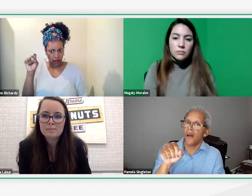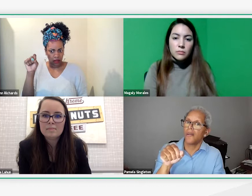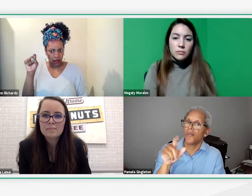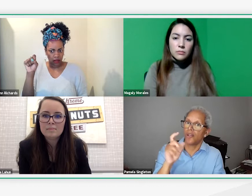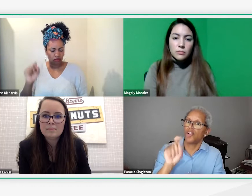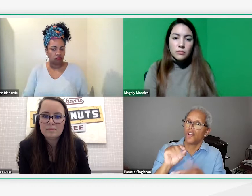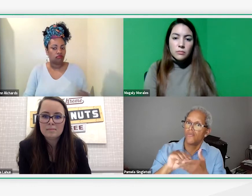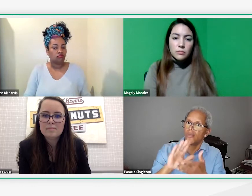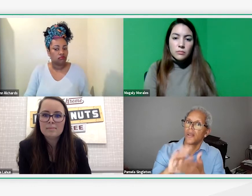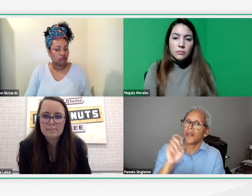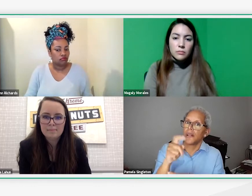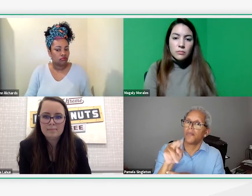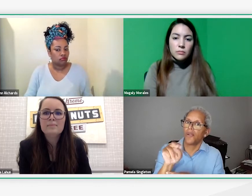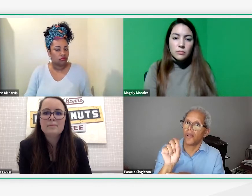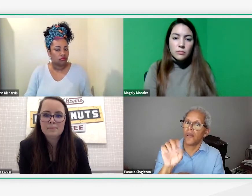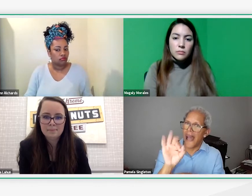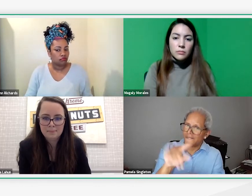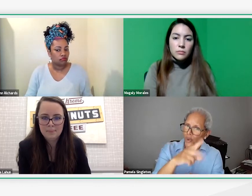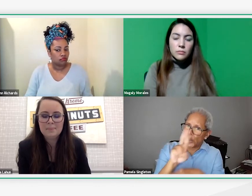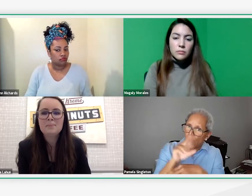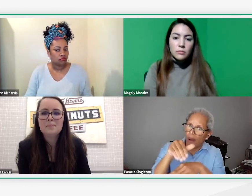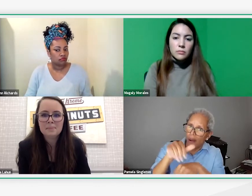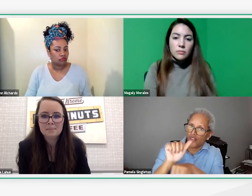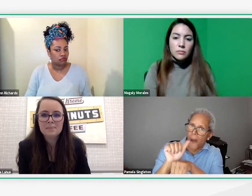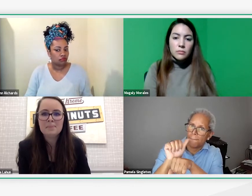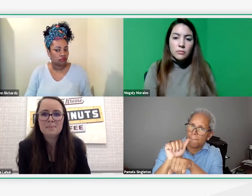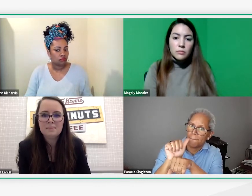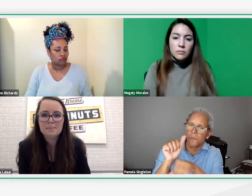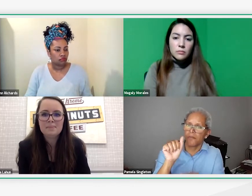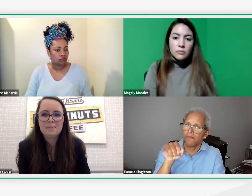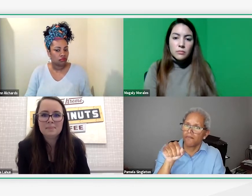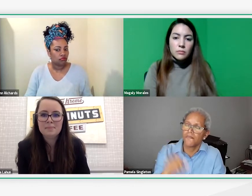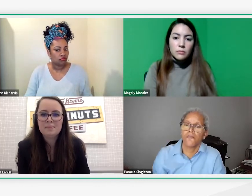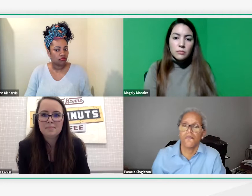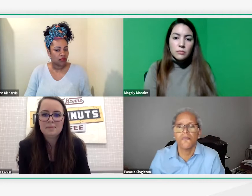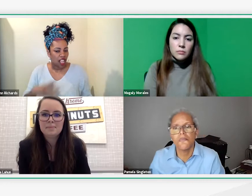Does your friend use their own personal phone at Amazon as part of their job? If it's part